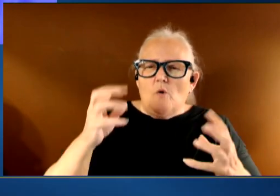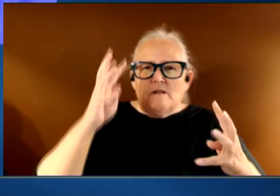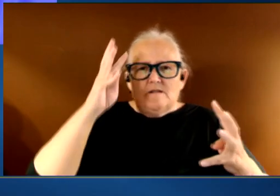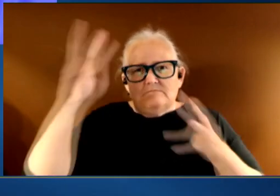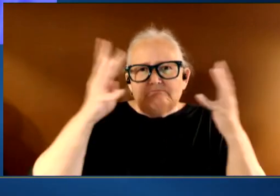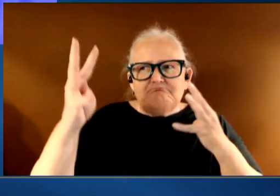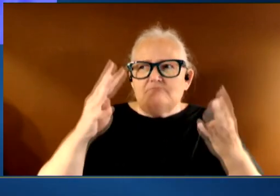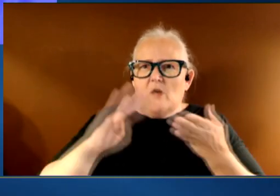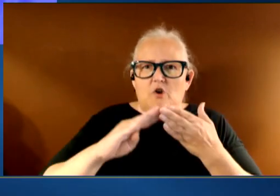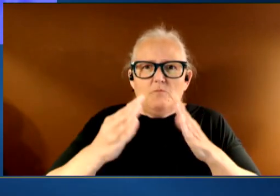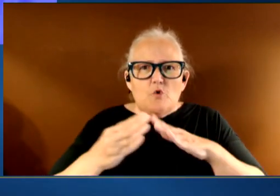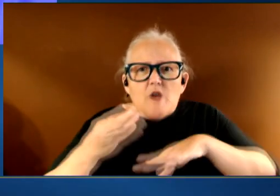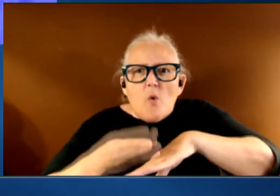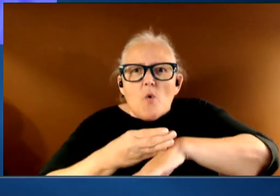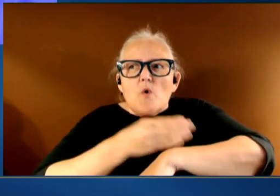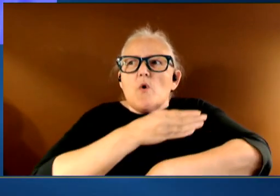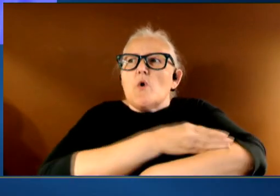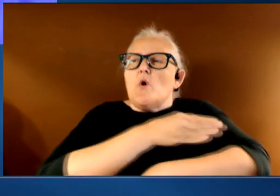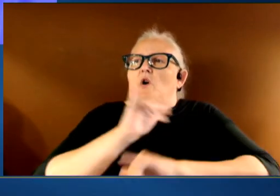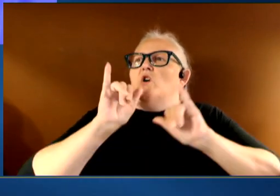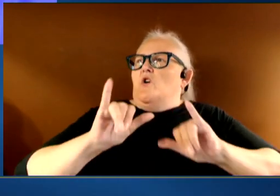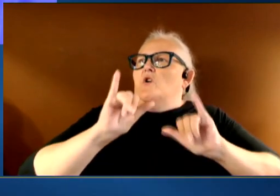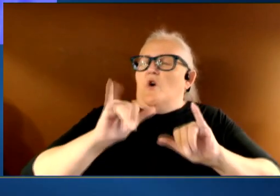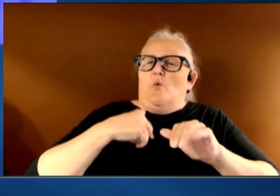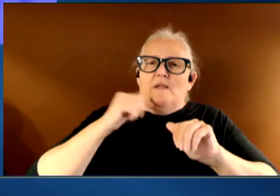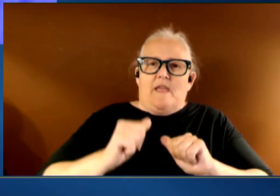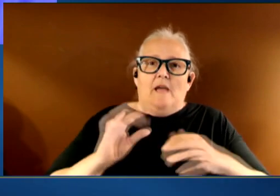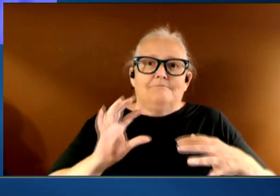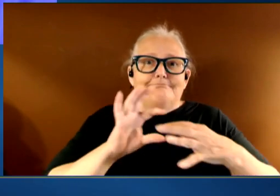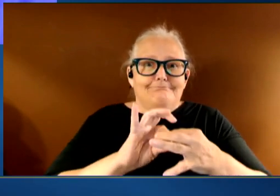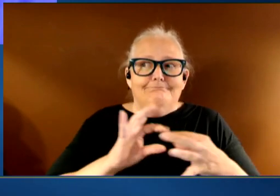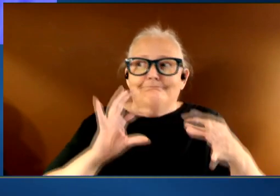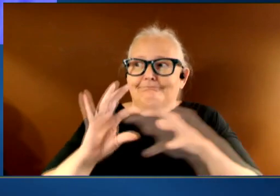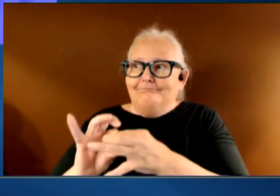make and form new and lasting connections we bring back with us to our communities,